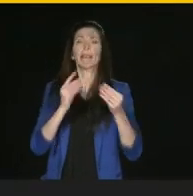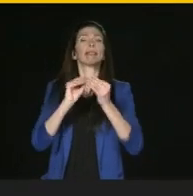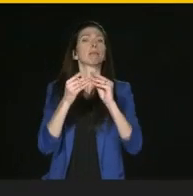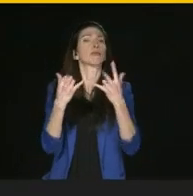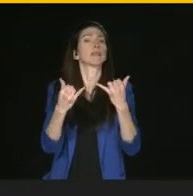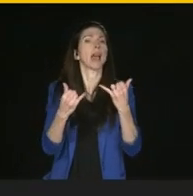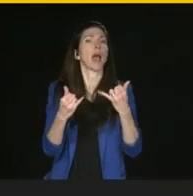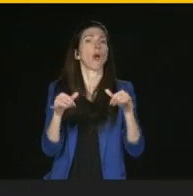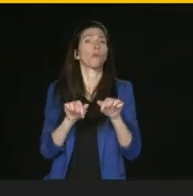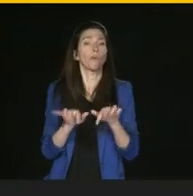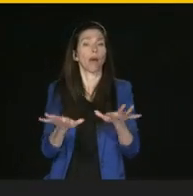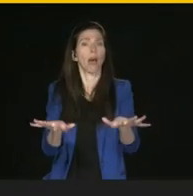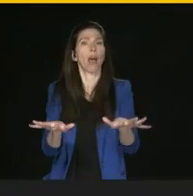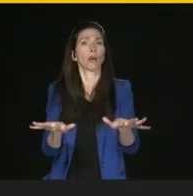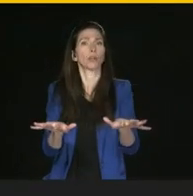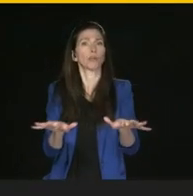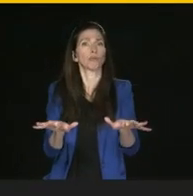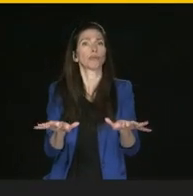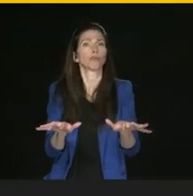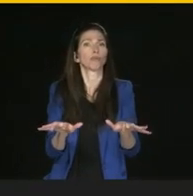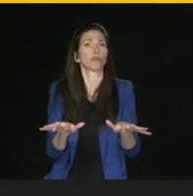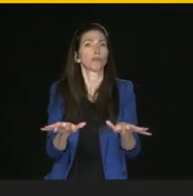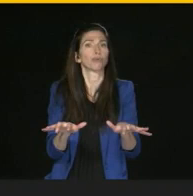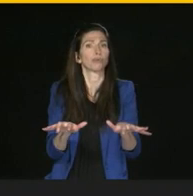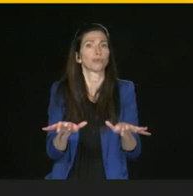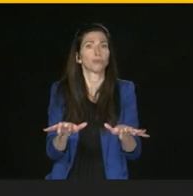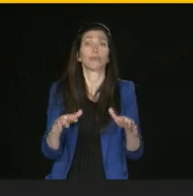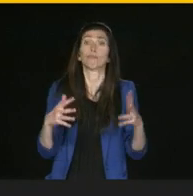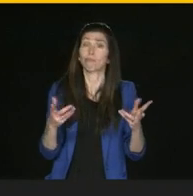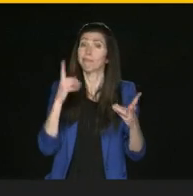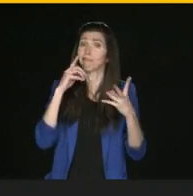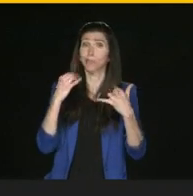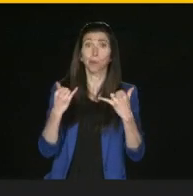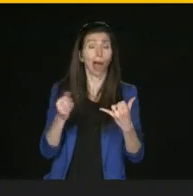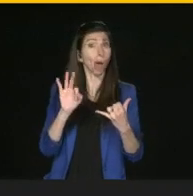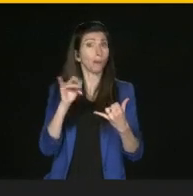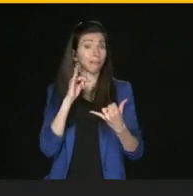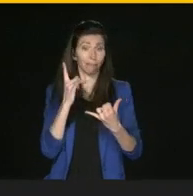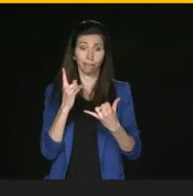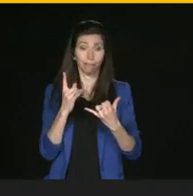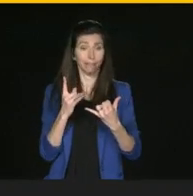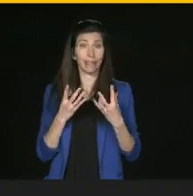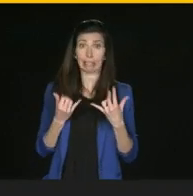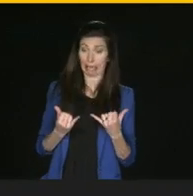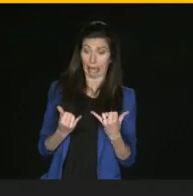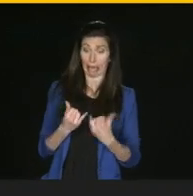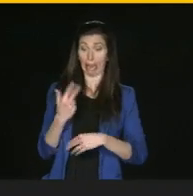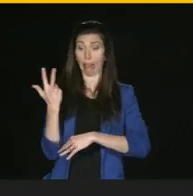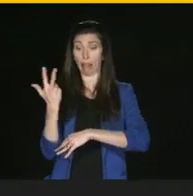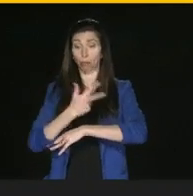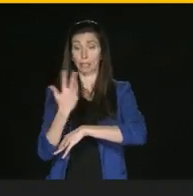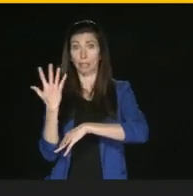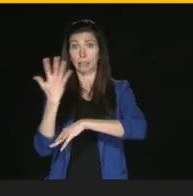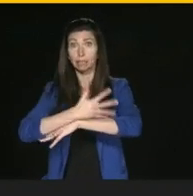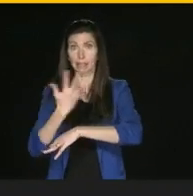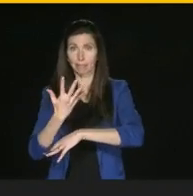SLOWING THEM IN A GROWTH. WE ARE CURRENTLY BETWEEN THE DOUBLING TIME OF EVERY THREE